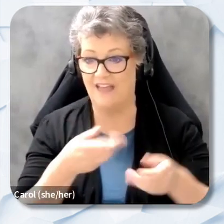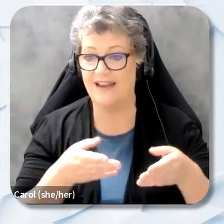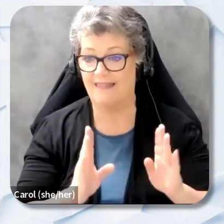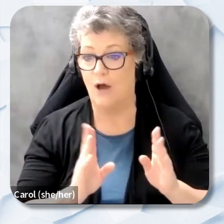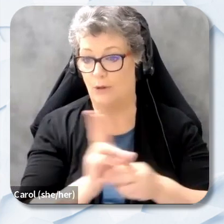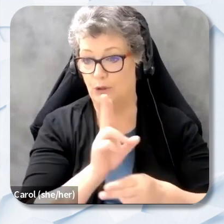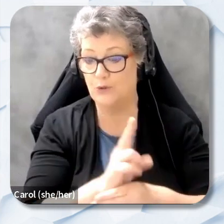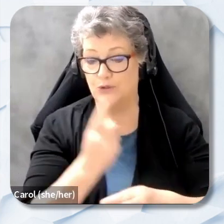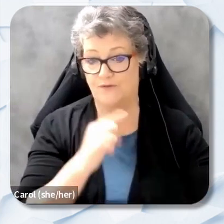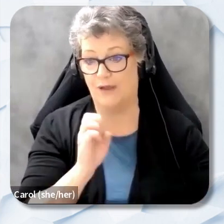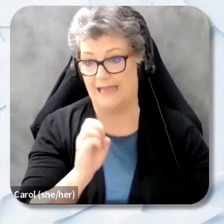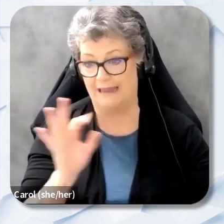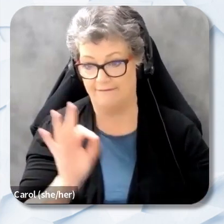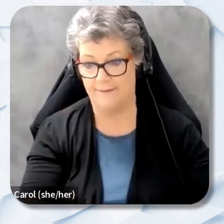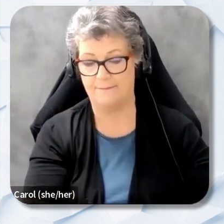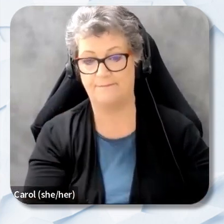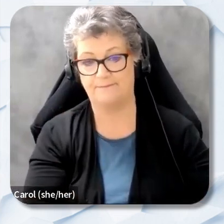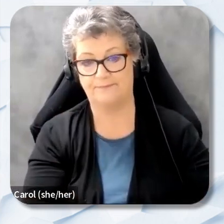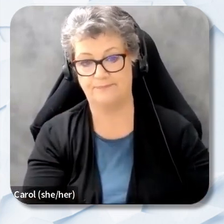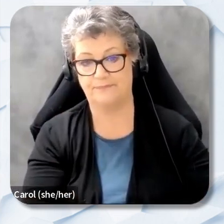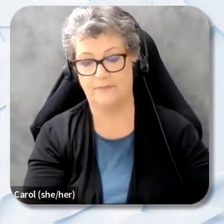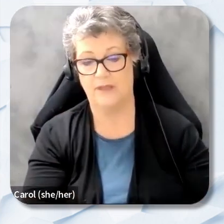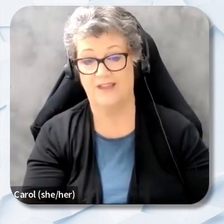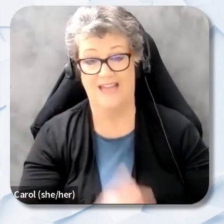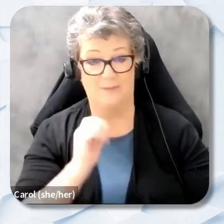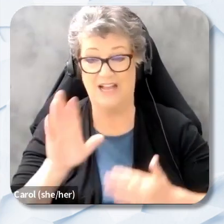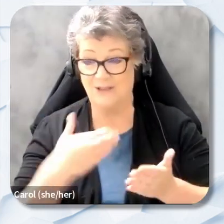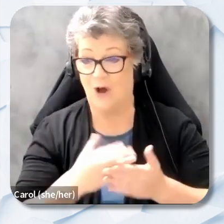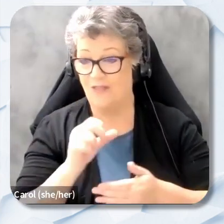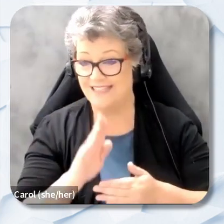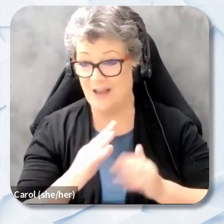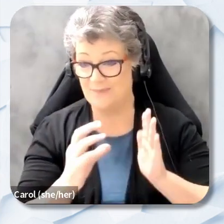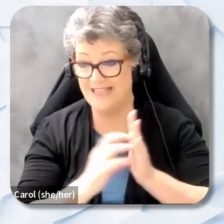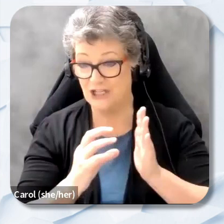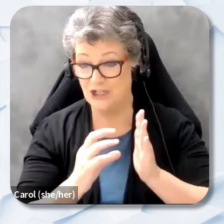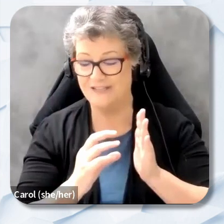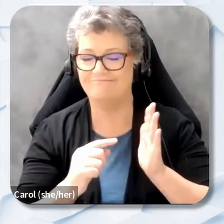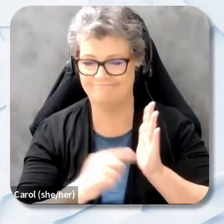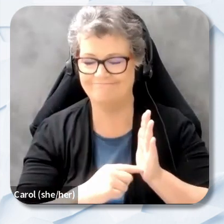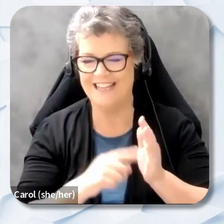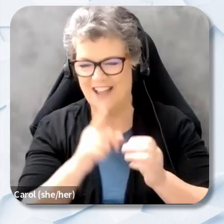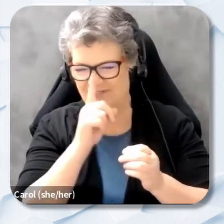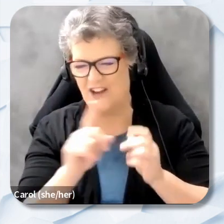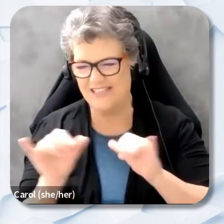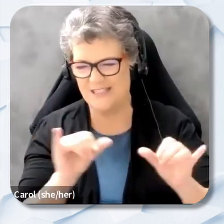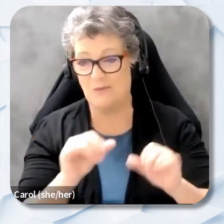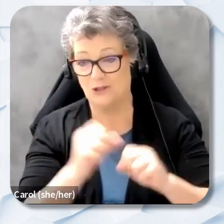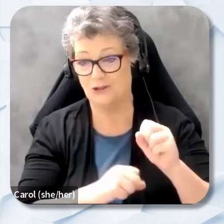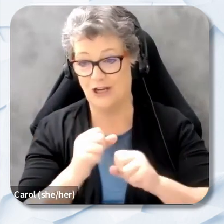for EEF Since all of the subsection contain a very similar structure, we're only going